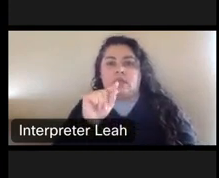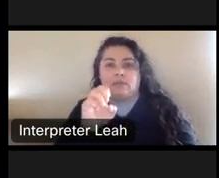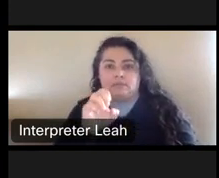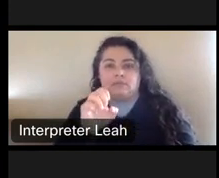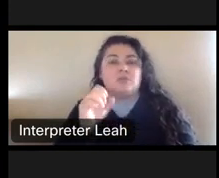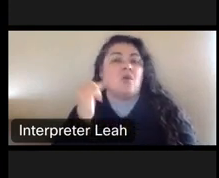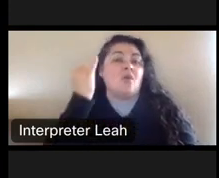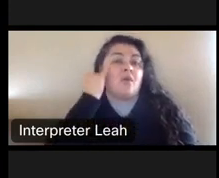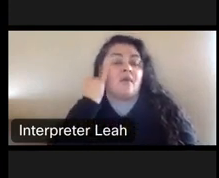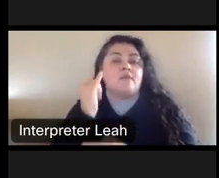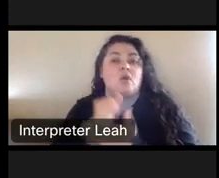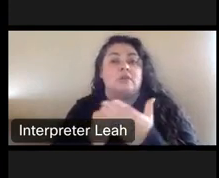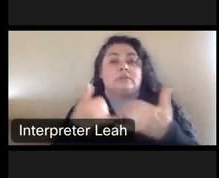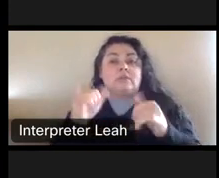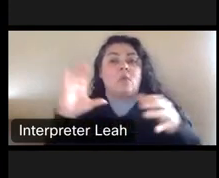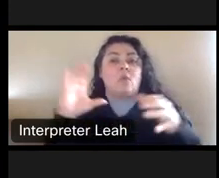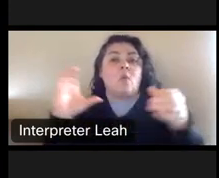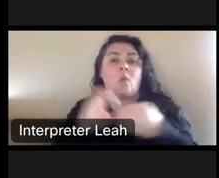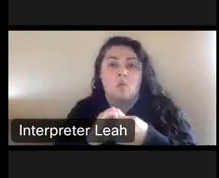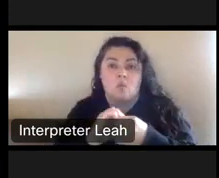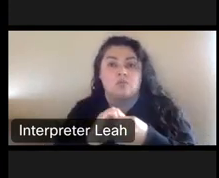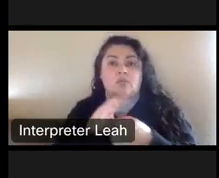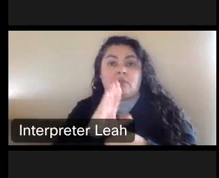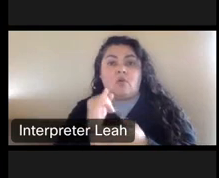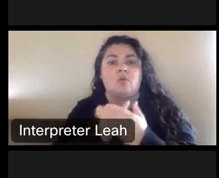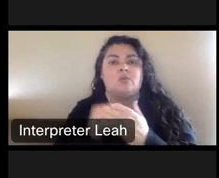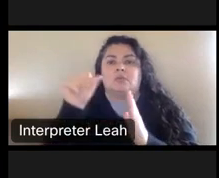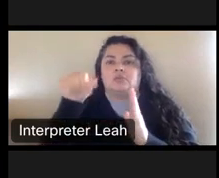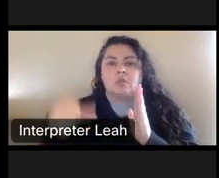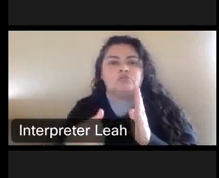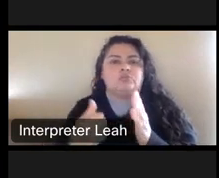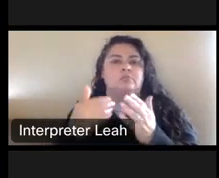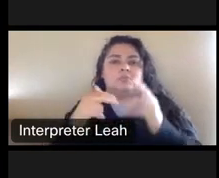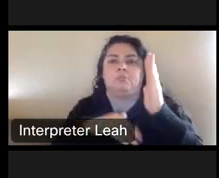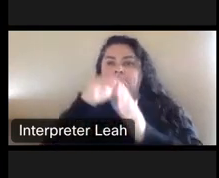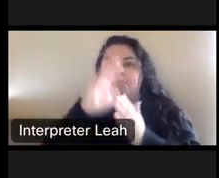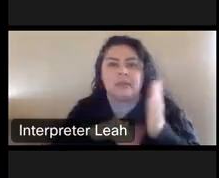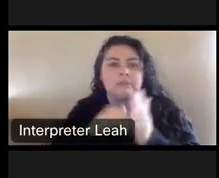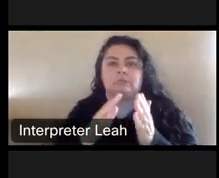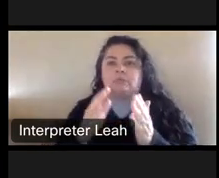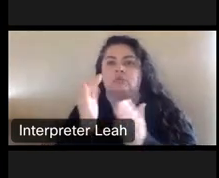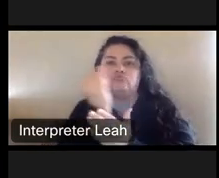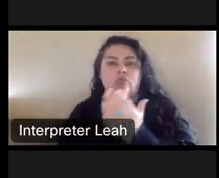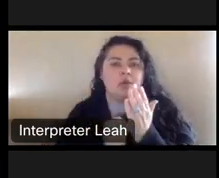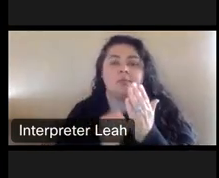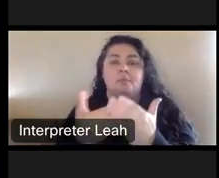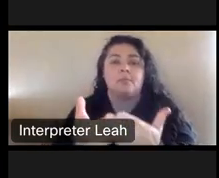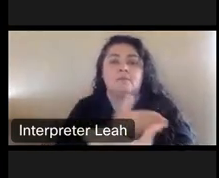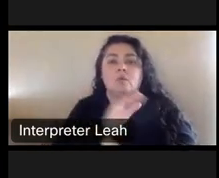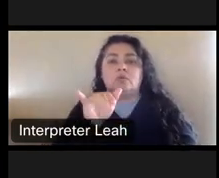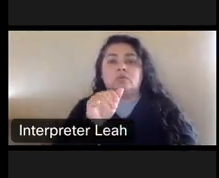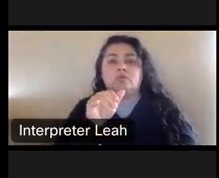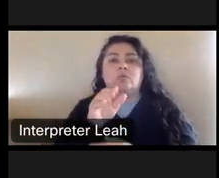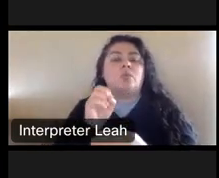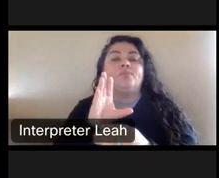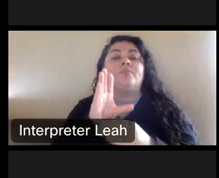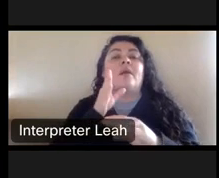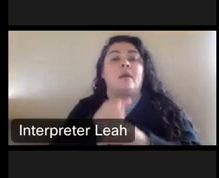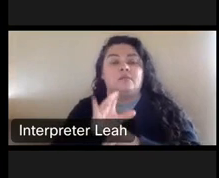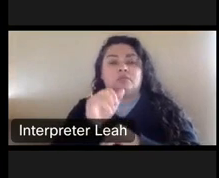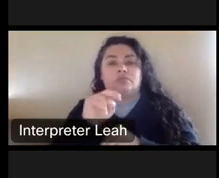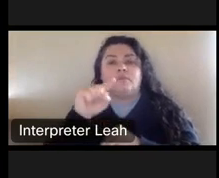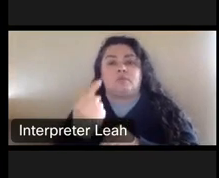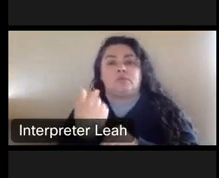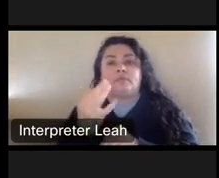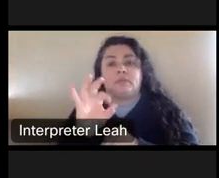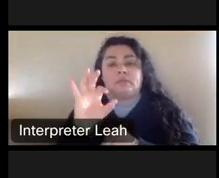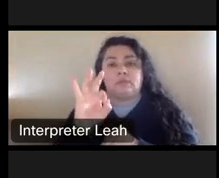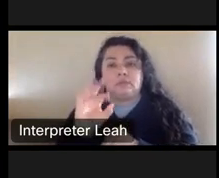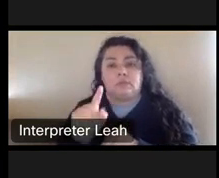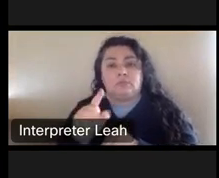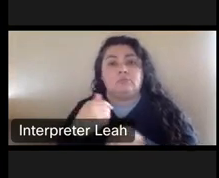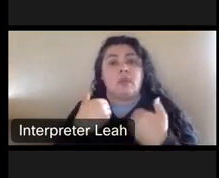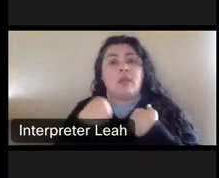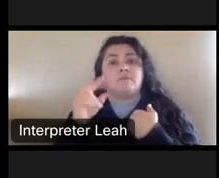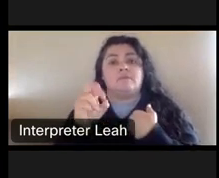Still owned the artwork, the sculpture, the painting, the, the drawing, uh, before June 1st, or after June 1st, at 991 they have far rights to it.